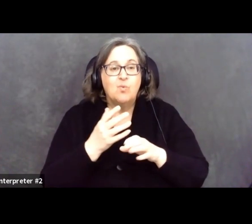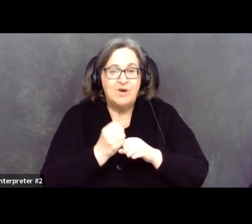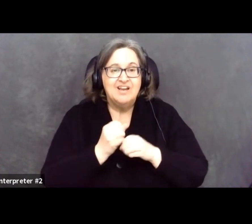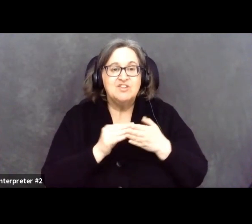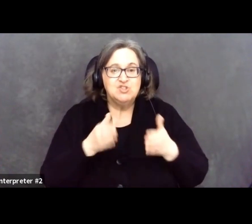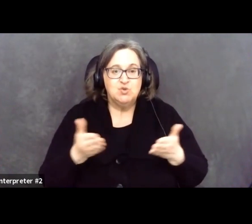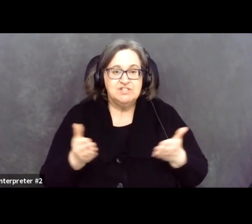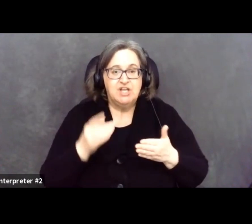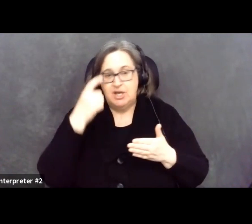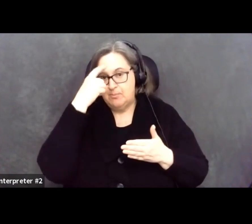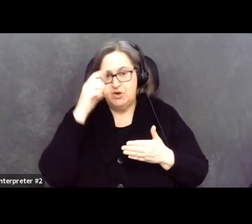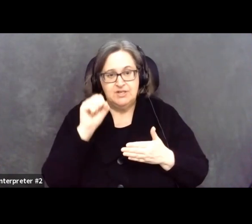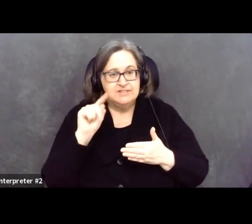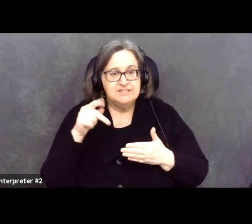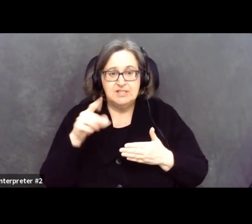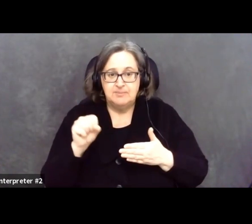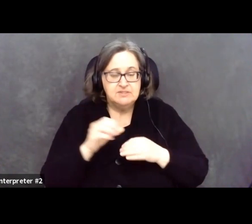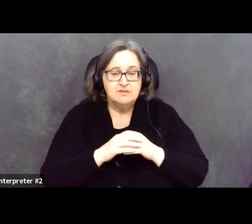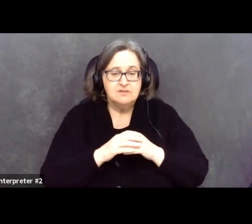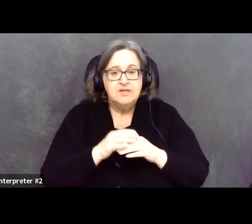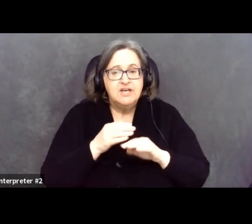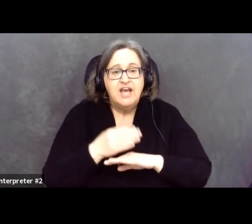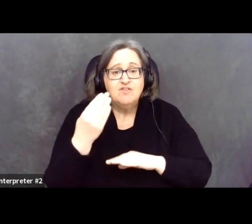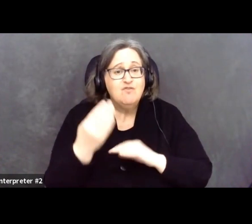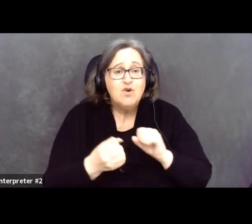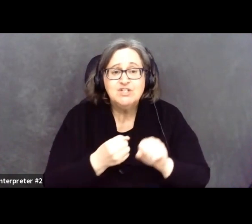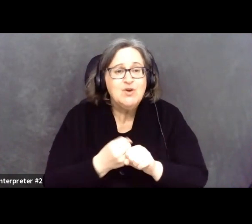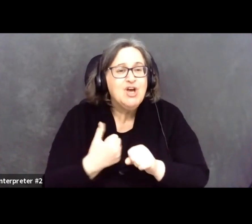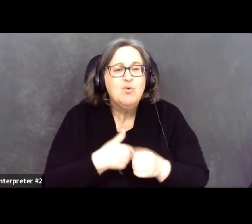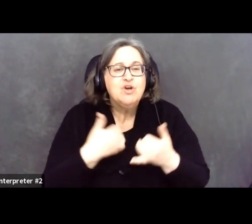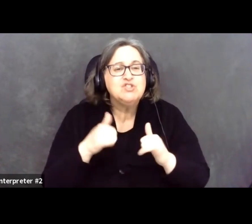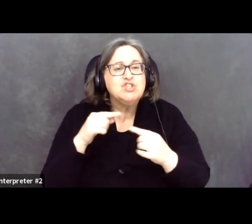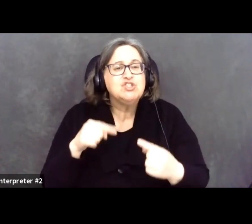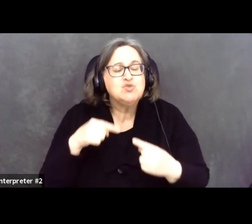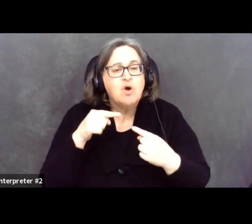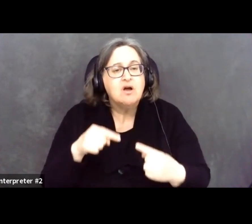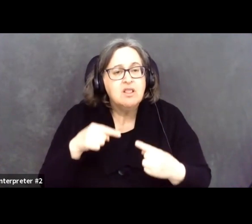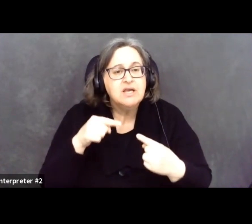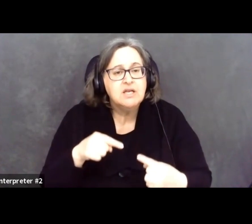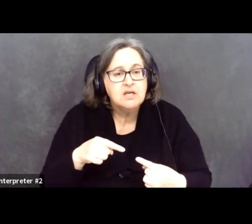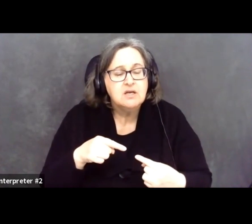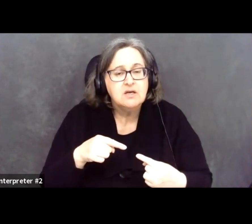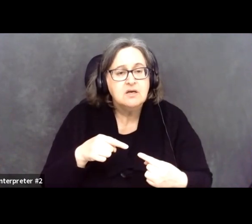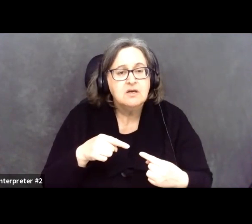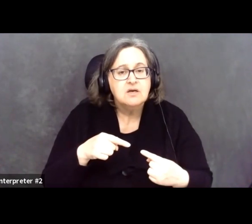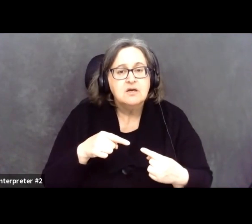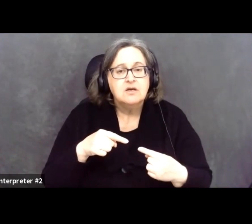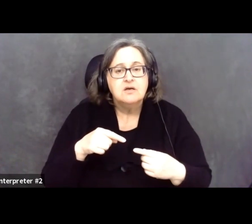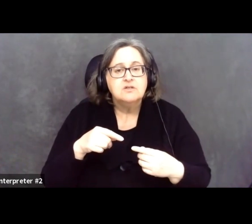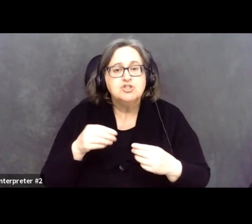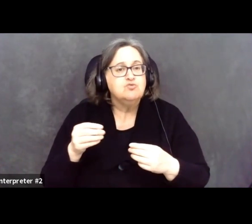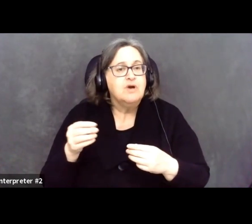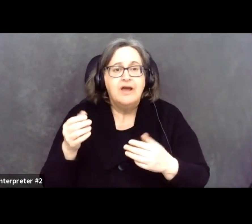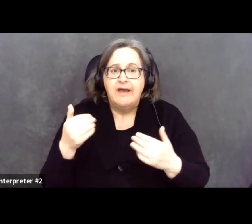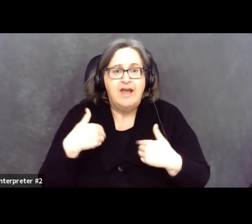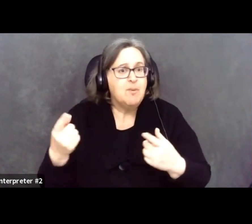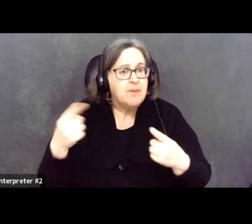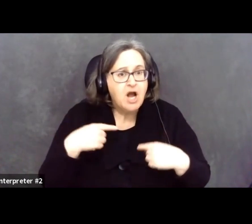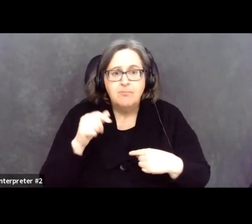We are still not after 14 years, still struggling to get them ASAP. We are getting them but not